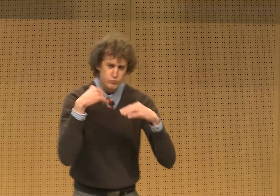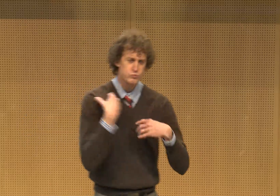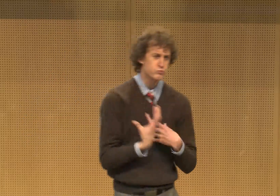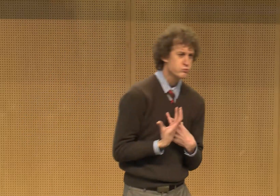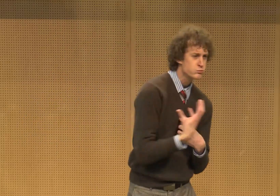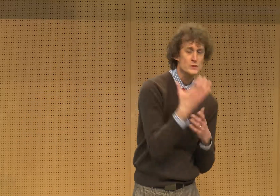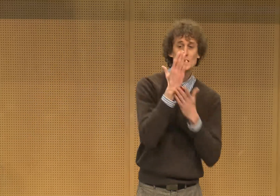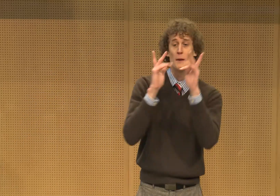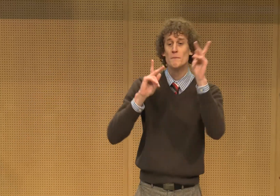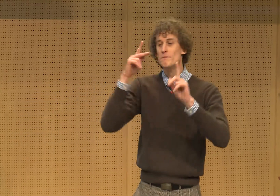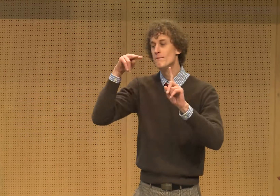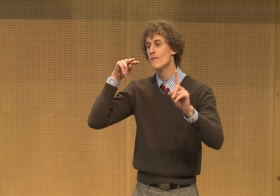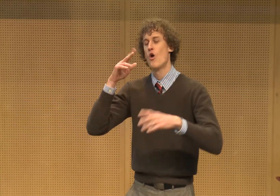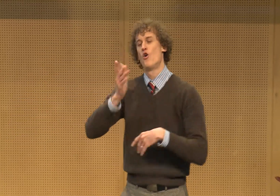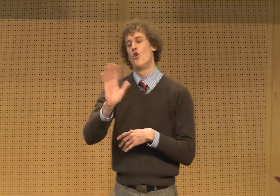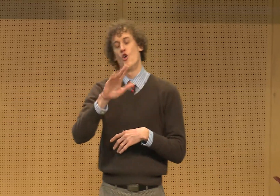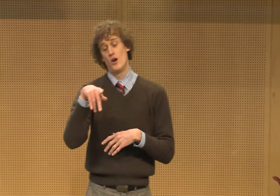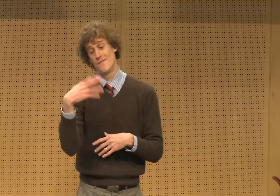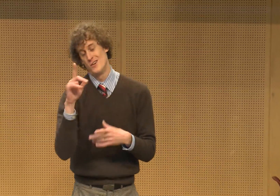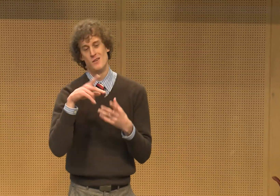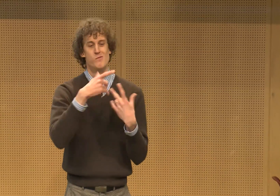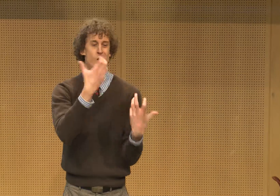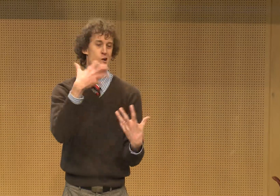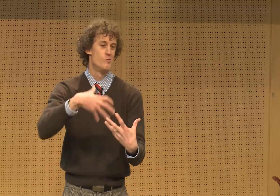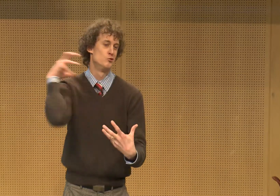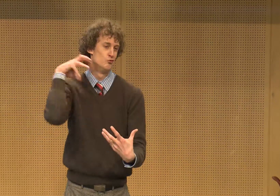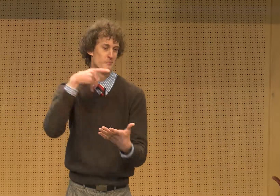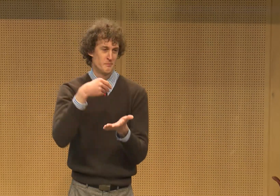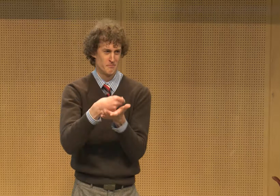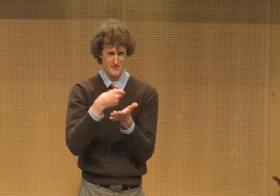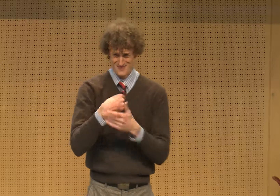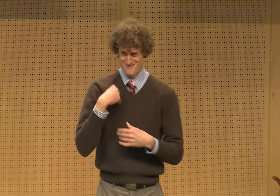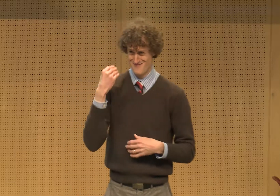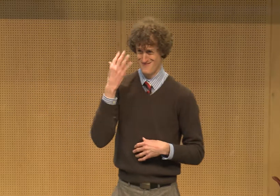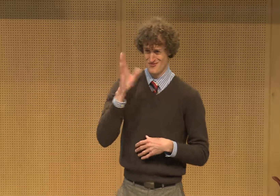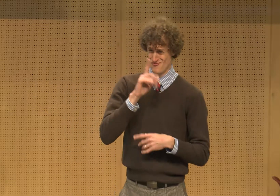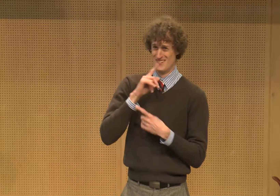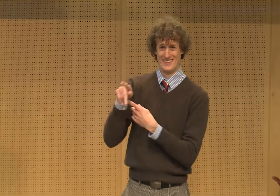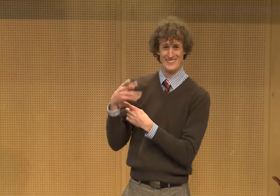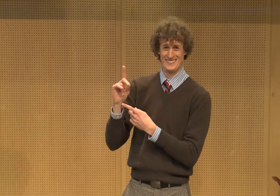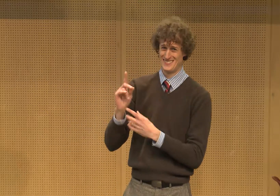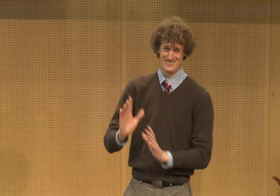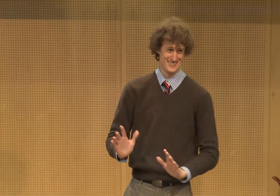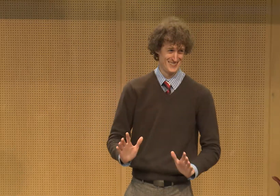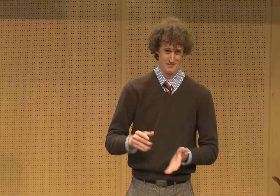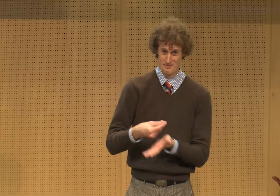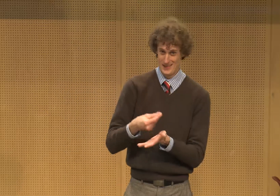I remember, you know, that my primary motivation at first was to teach. It wasn't so much to earn a whole lot of money,